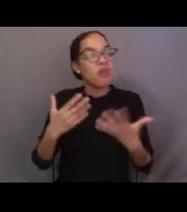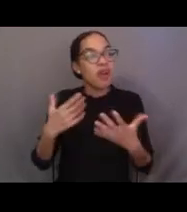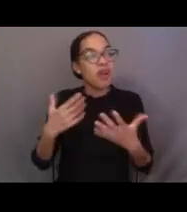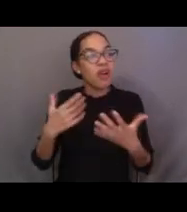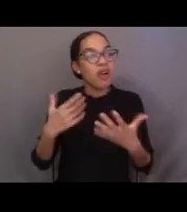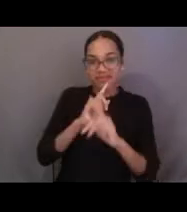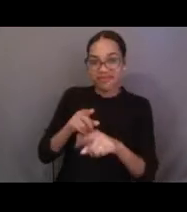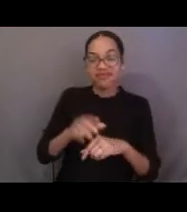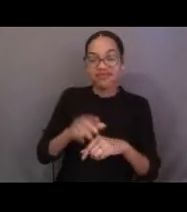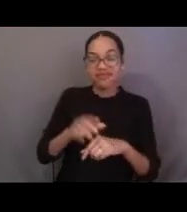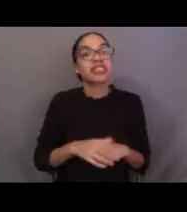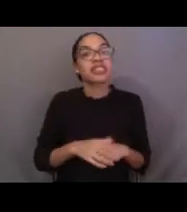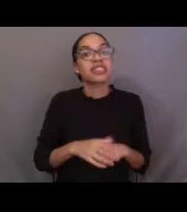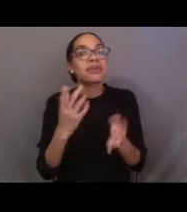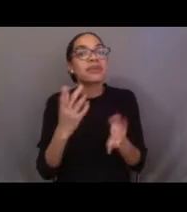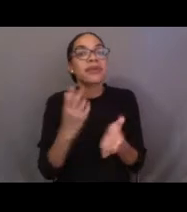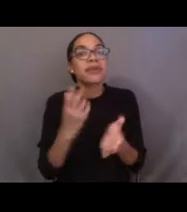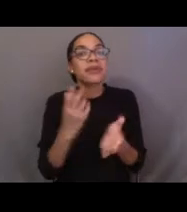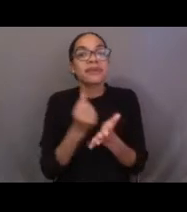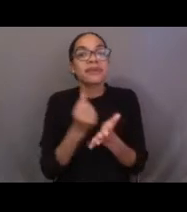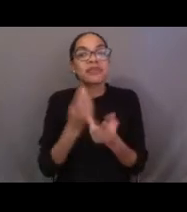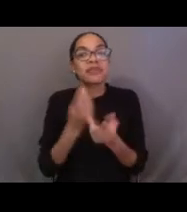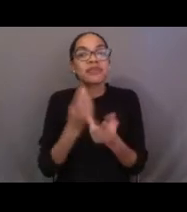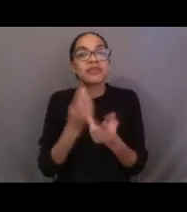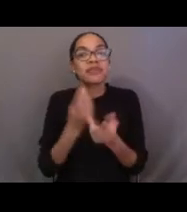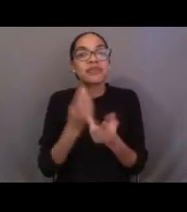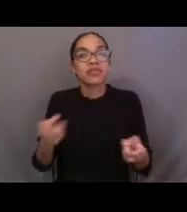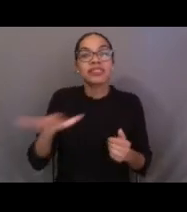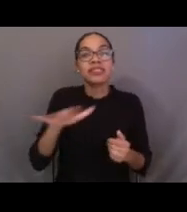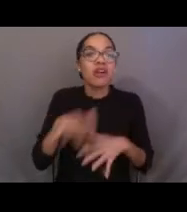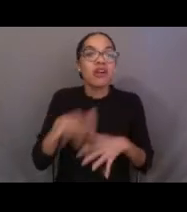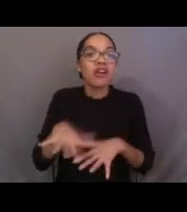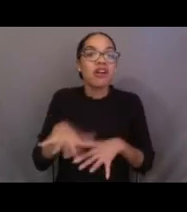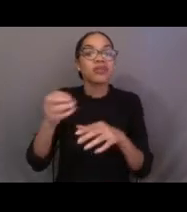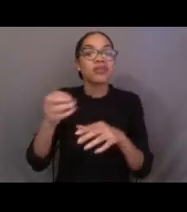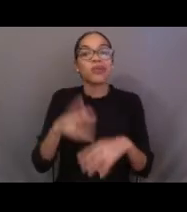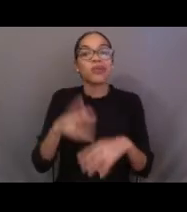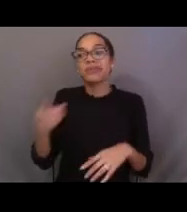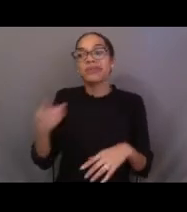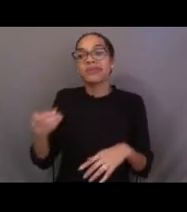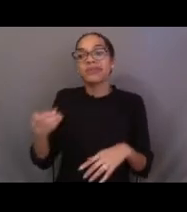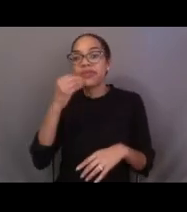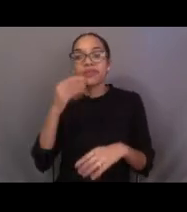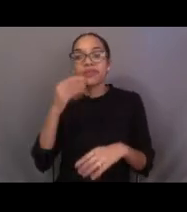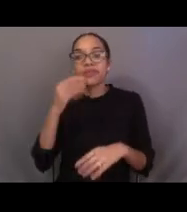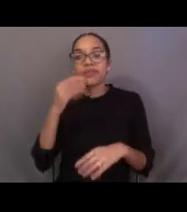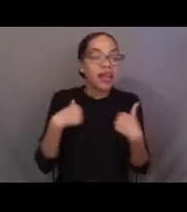use them in a valuable way, but that they also use them in a way that's healthy for the environment,